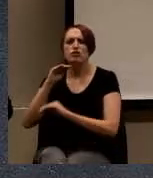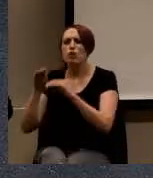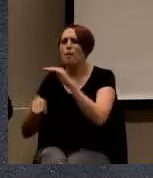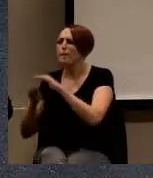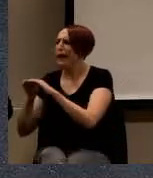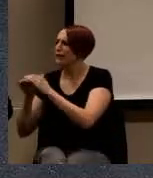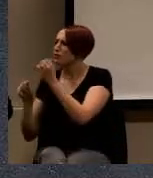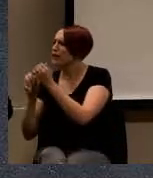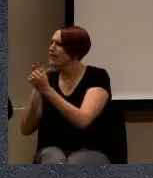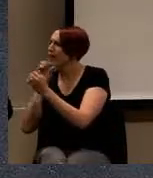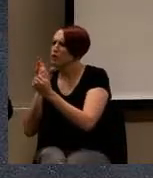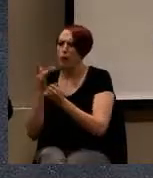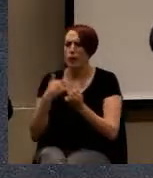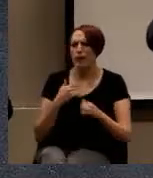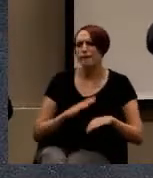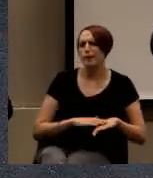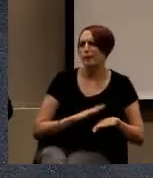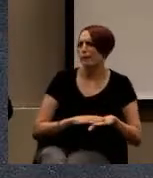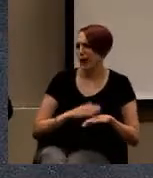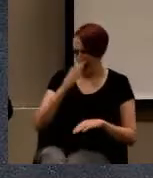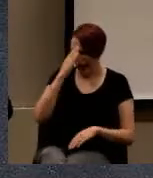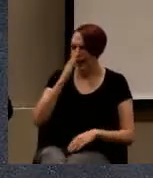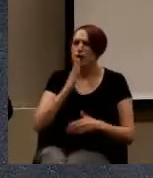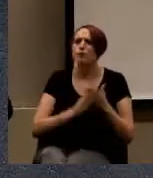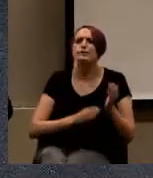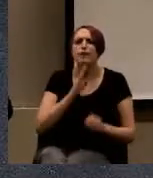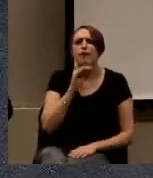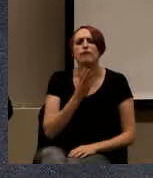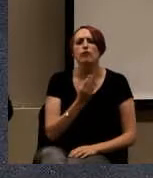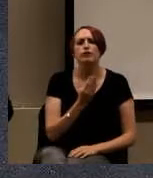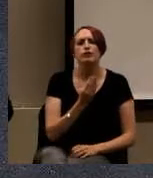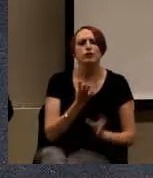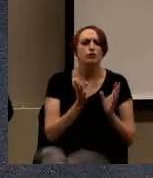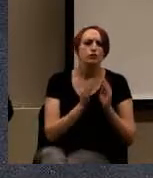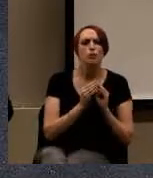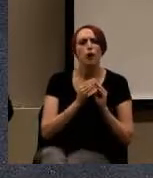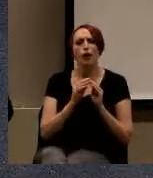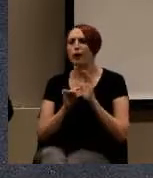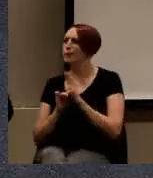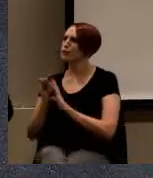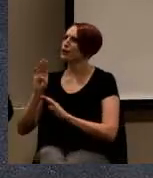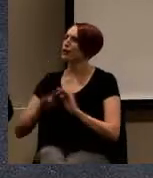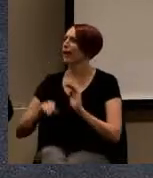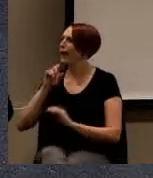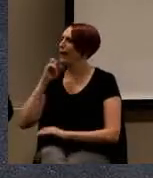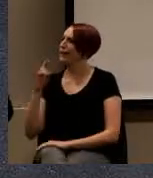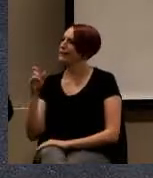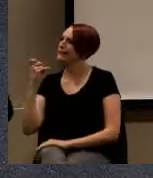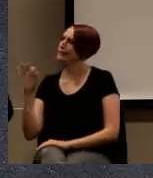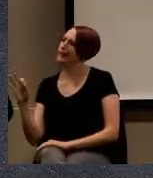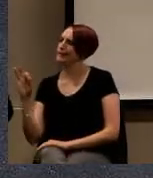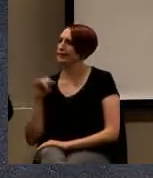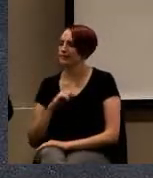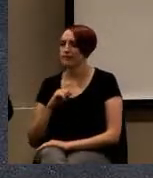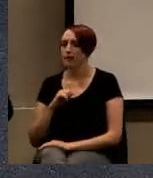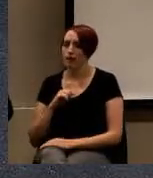I know some 14-year-olds who are way more mature than some 18- or 19-year-olds and I'm sure we all do.